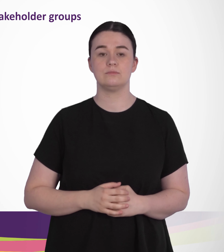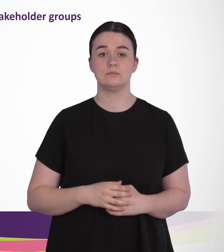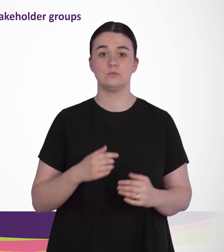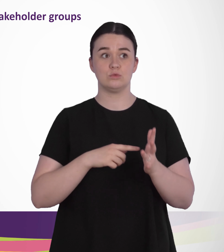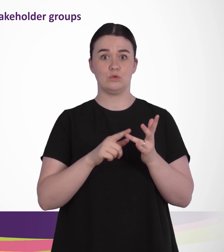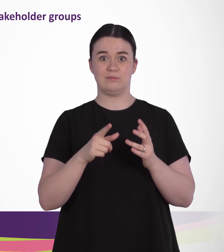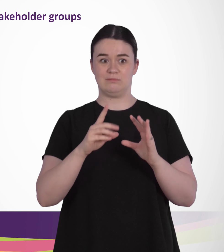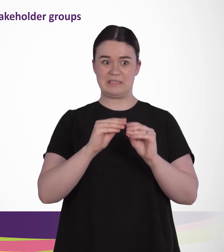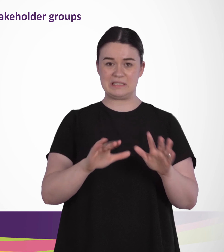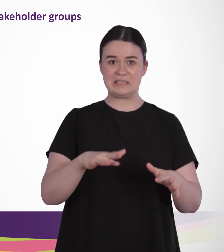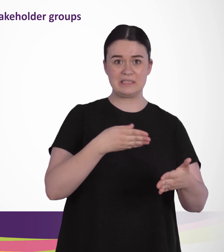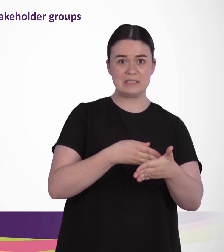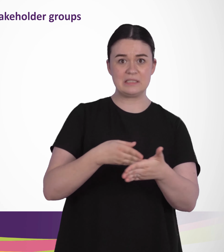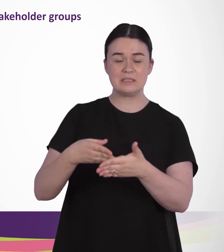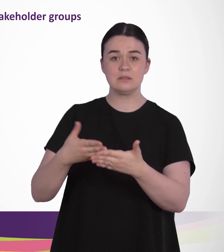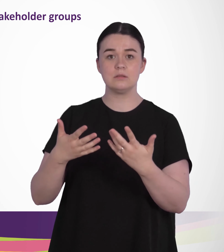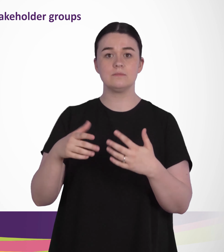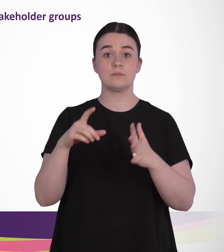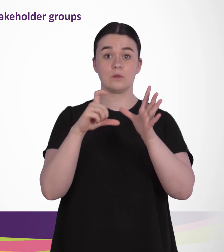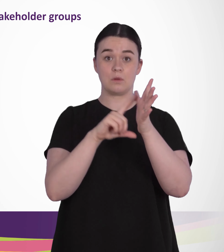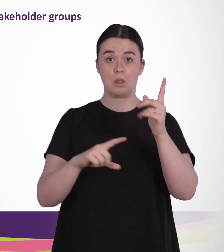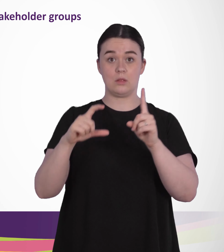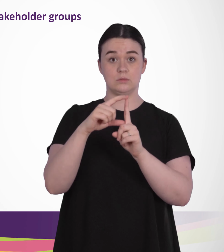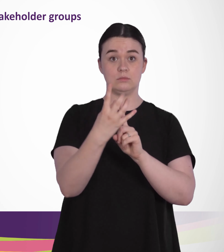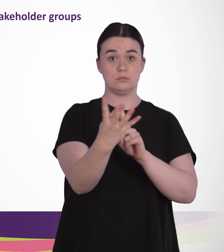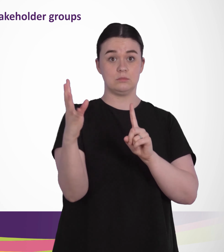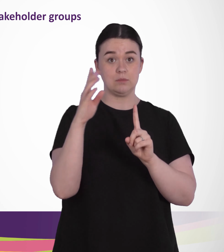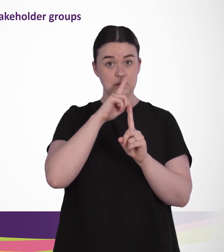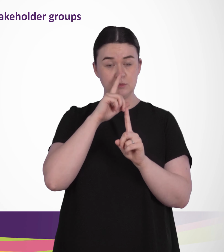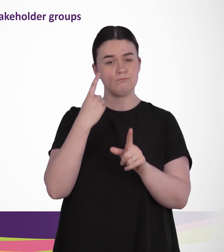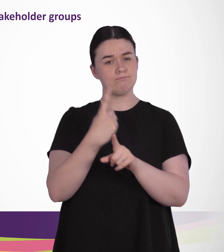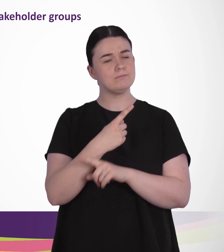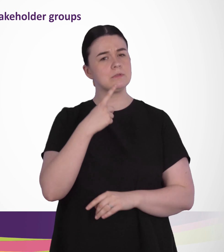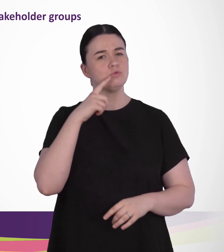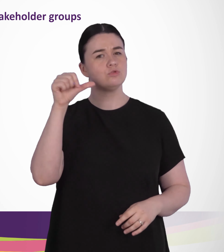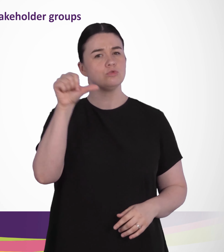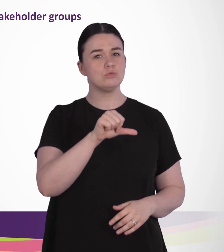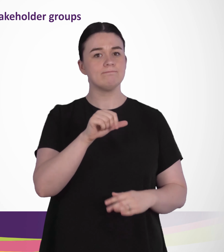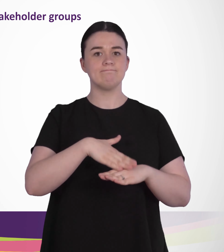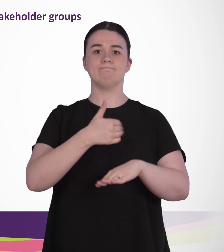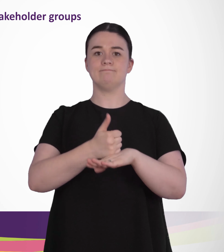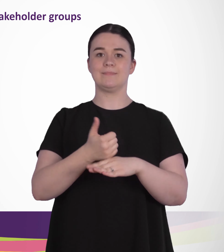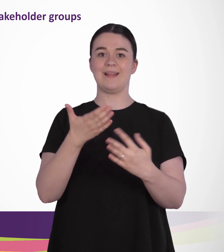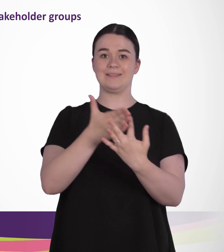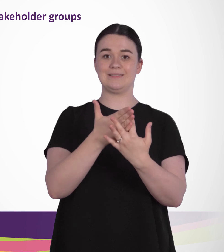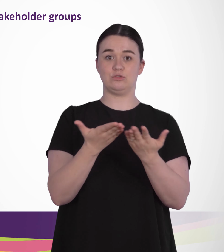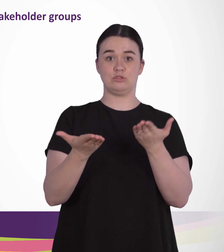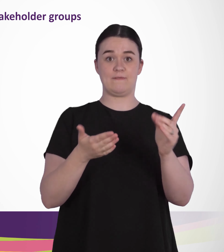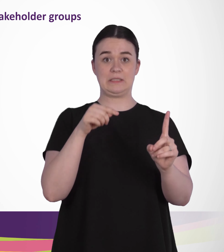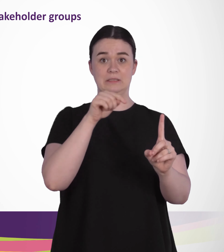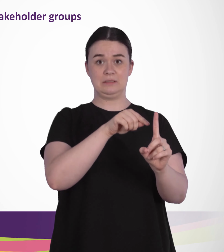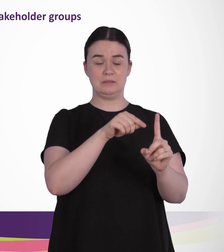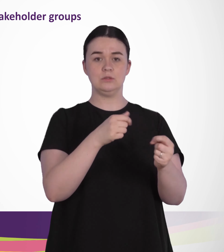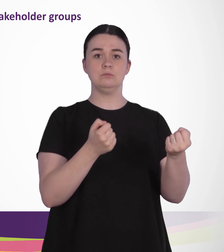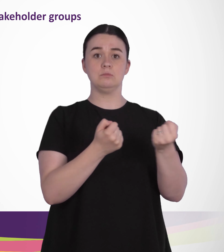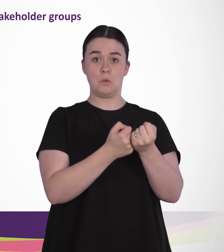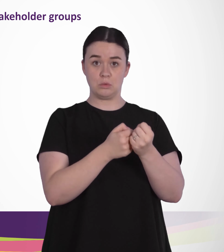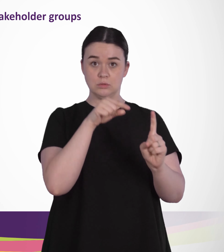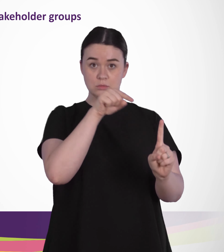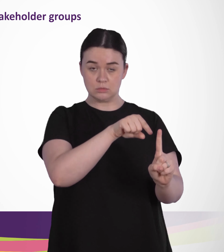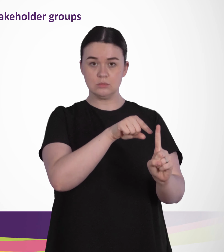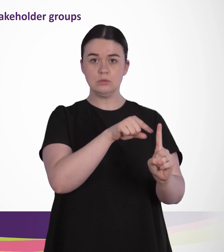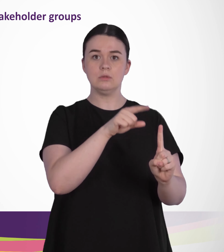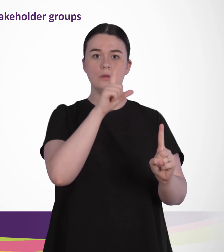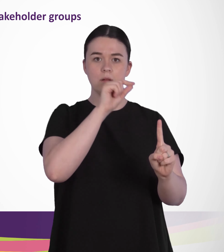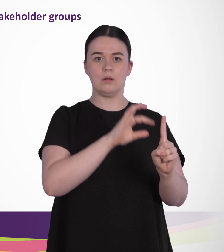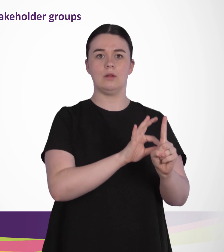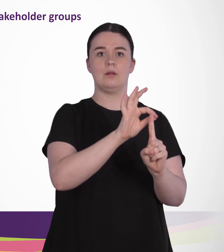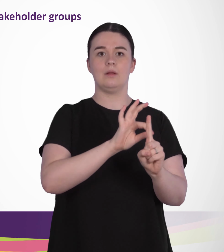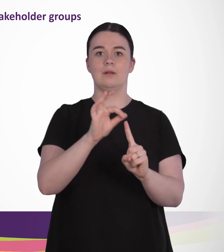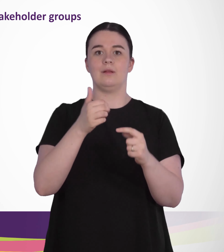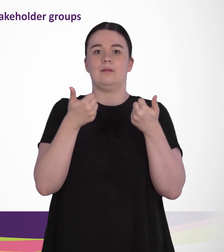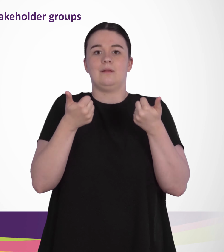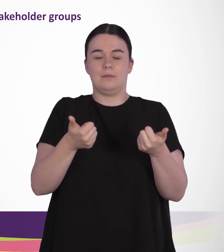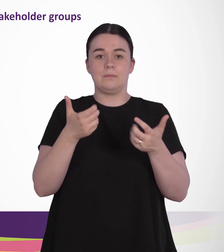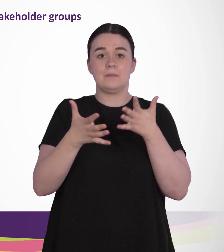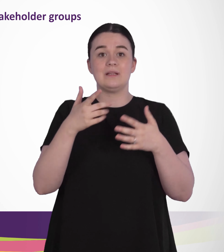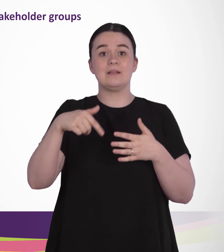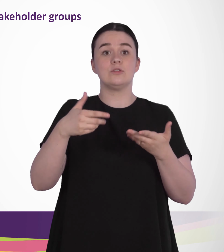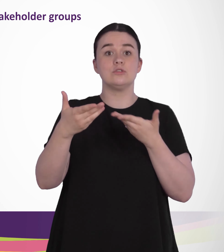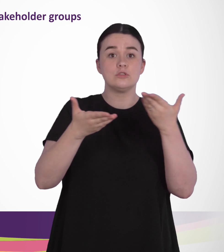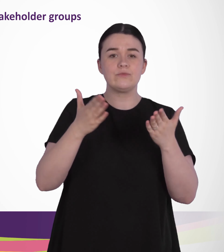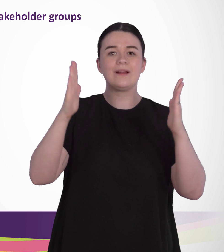To address this, CALD stakeholders suggested that access to service and supports could be improved by ensuring services